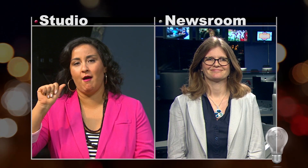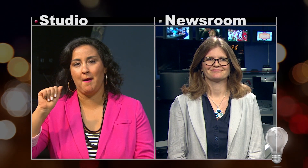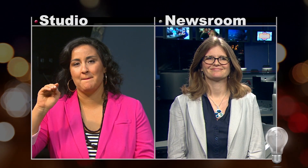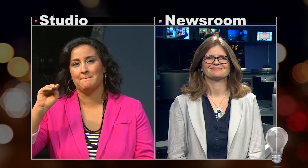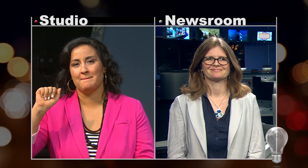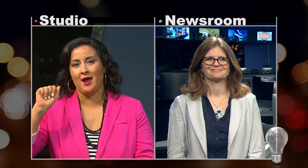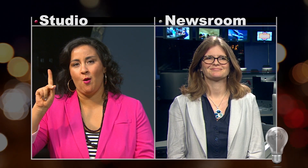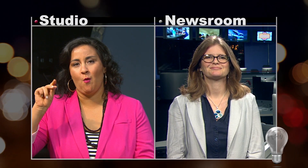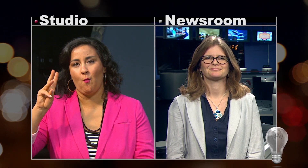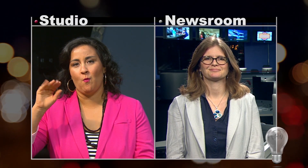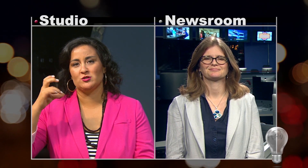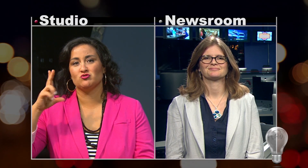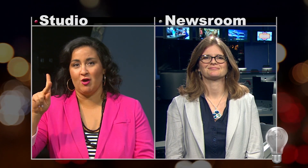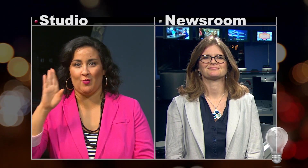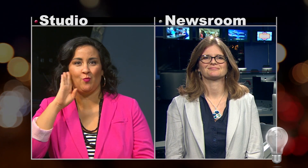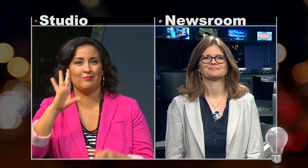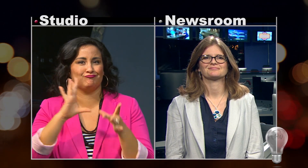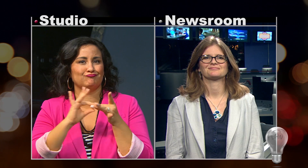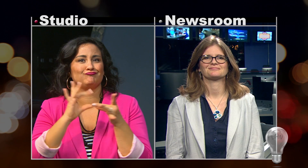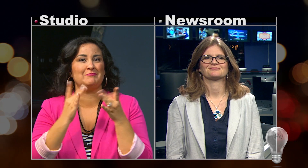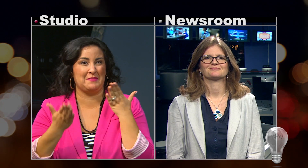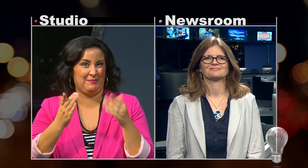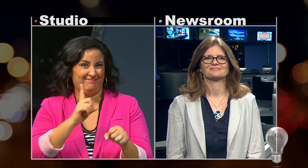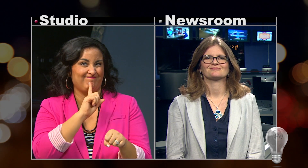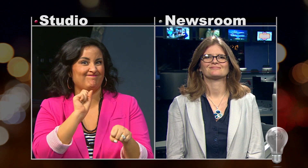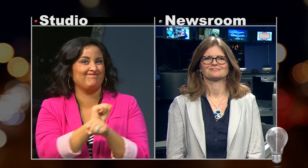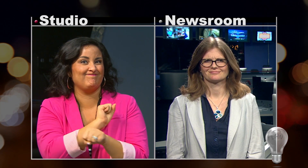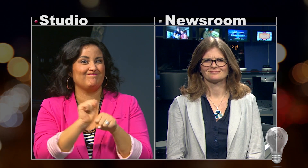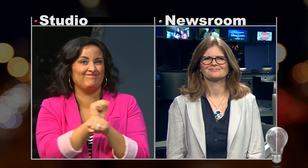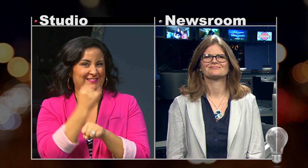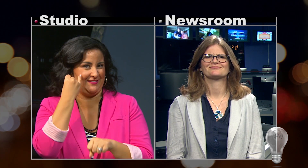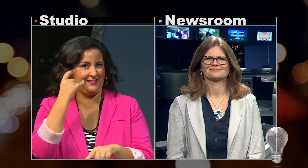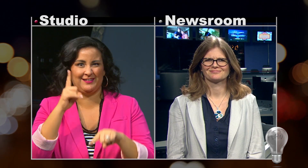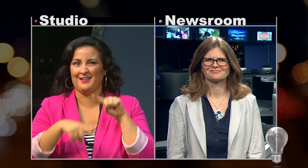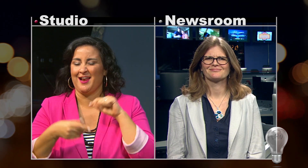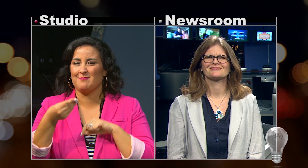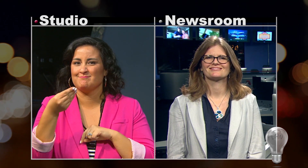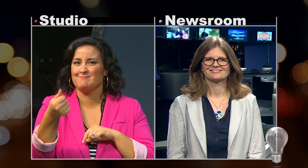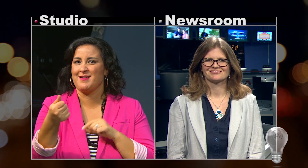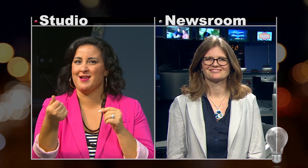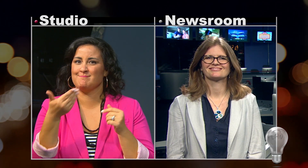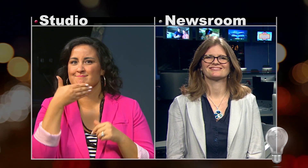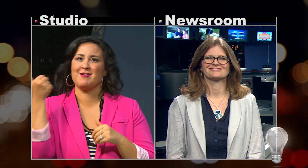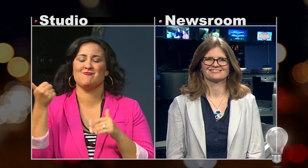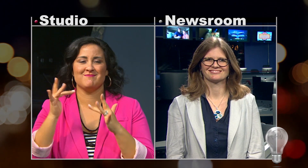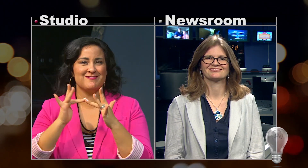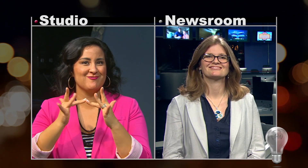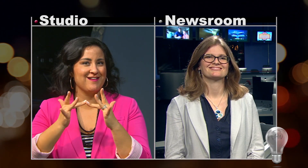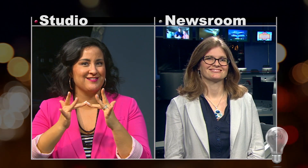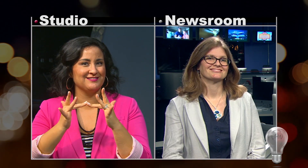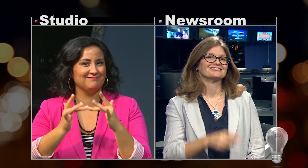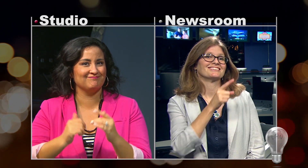Makowichuk will show us why this may become reality if you can’t pay for better service.